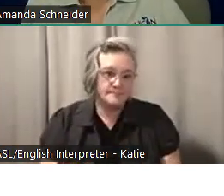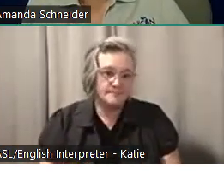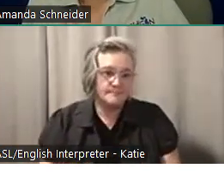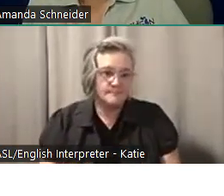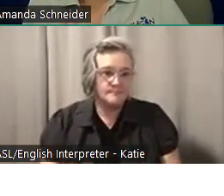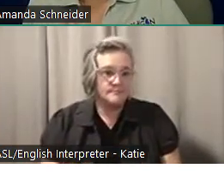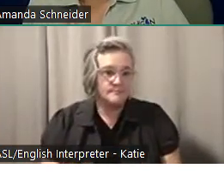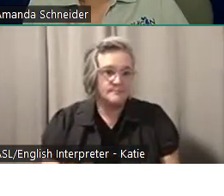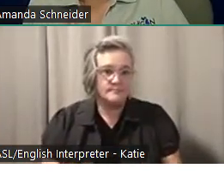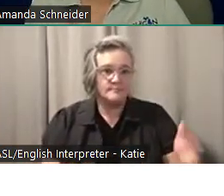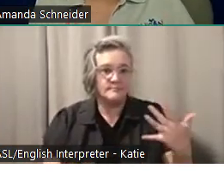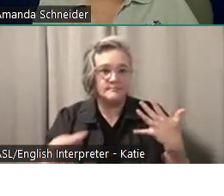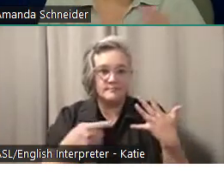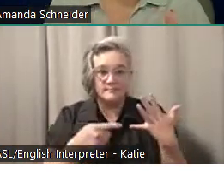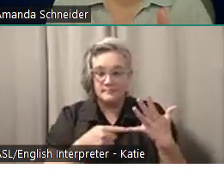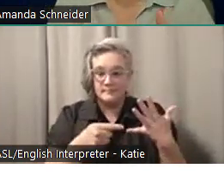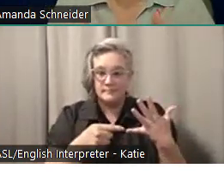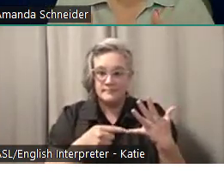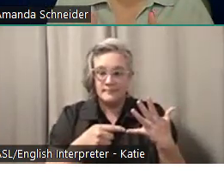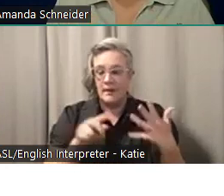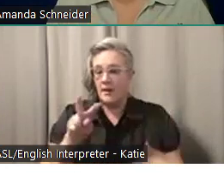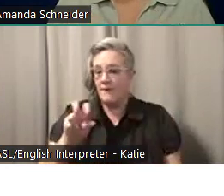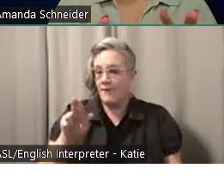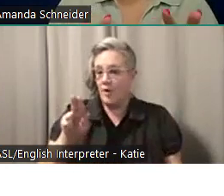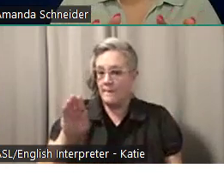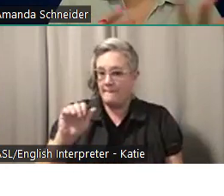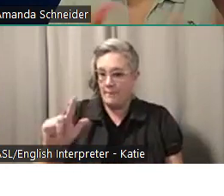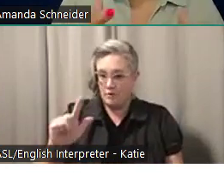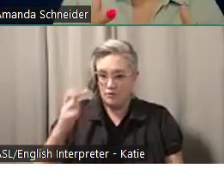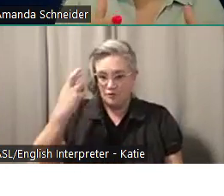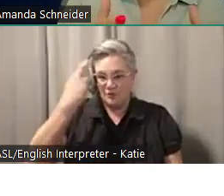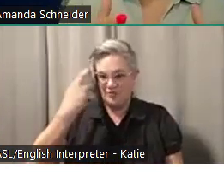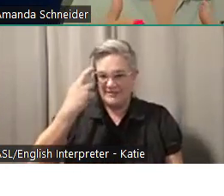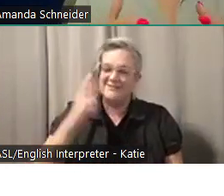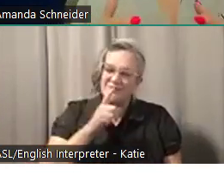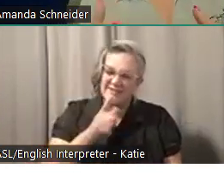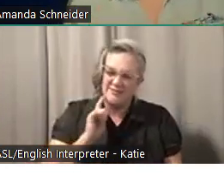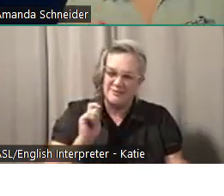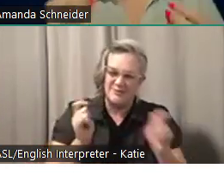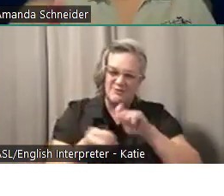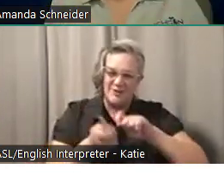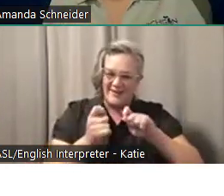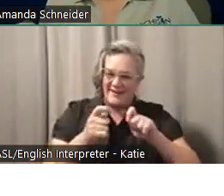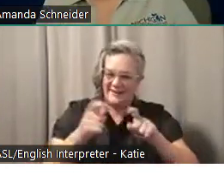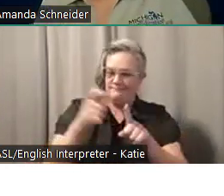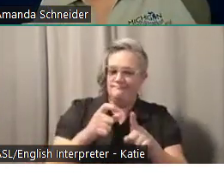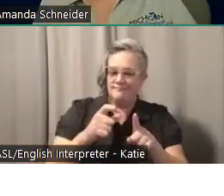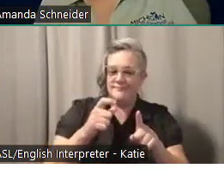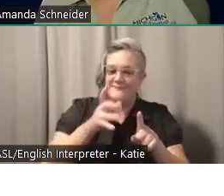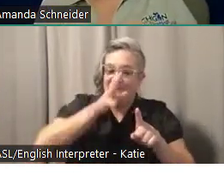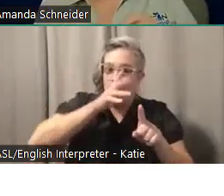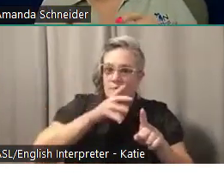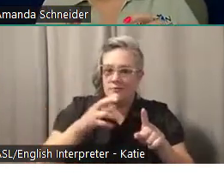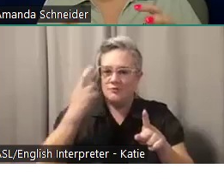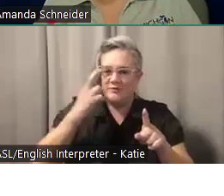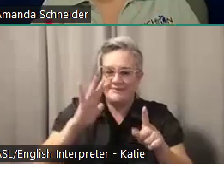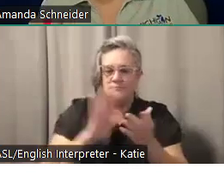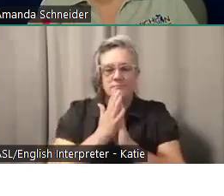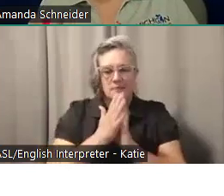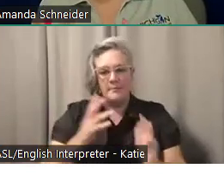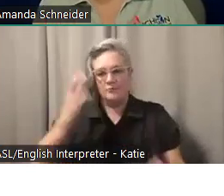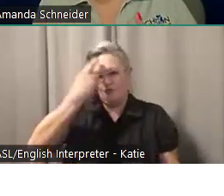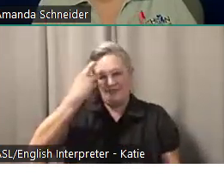And then the next is thinking about verbal reasoning. And really, I want to change that lens to reasoning. So, it's thinking critically,